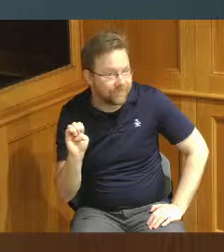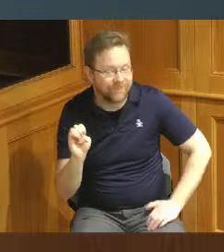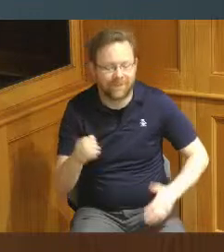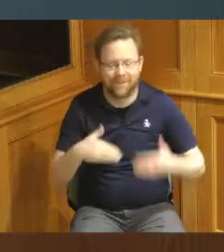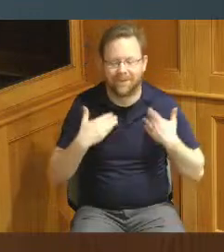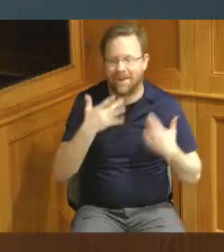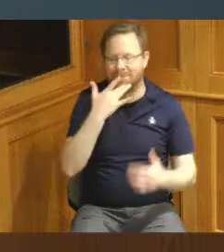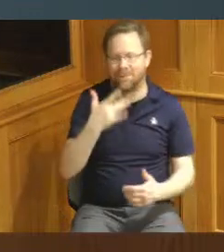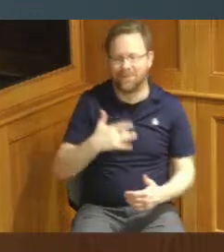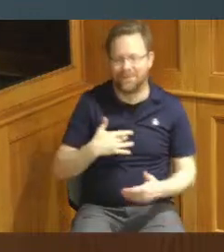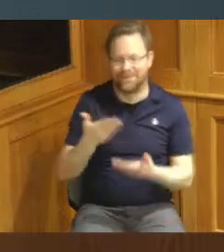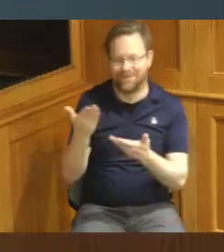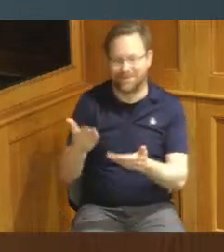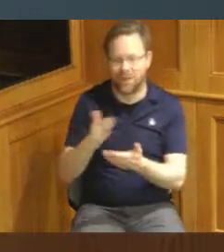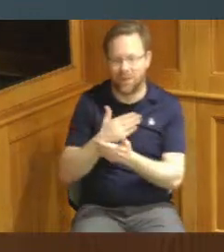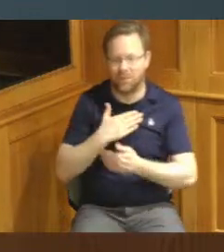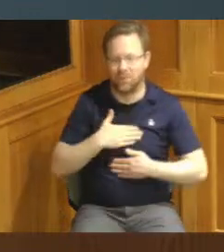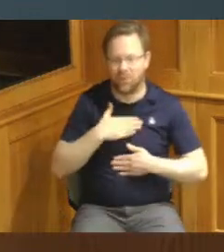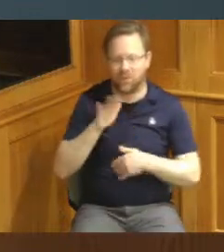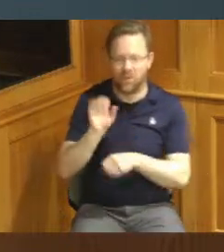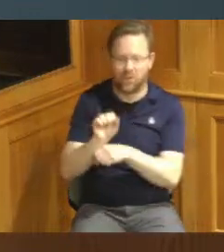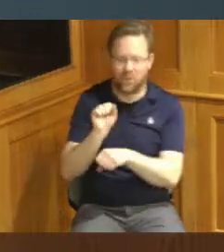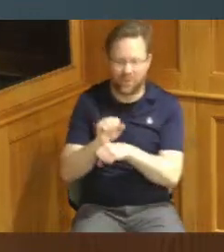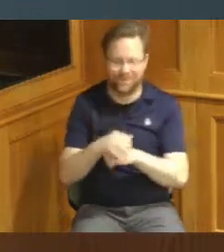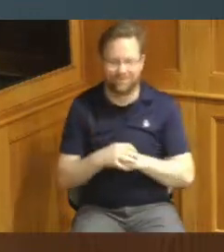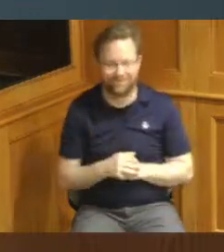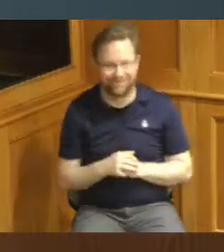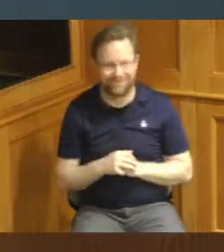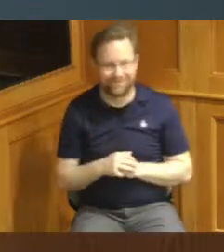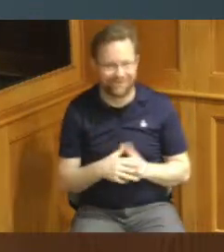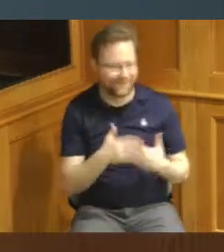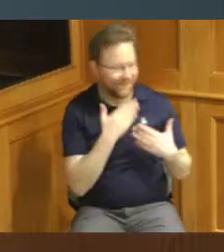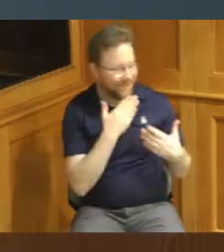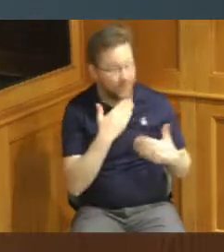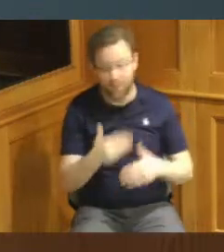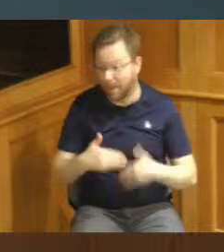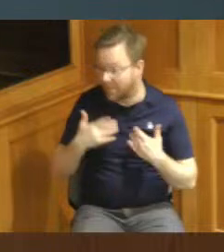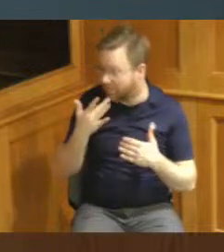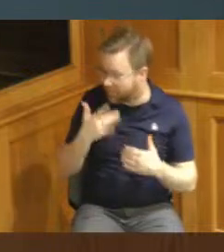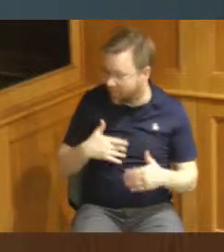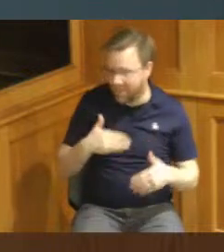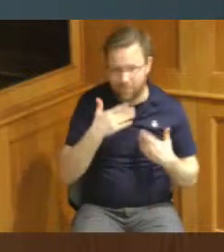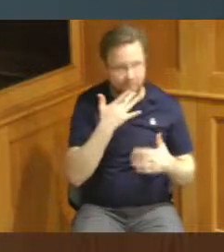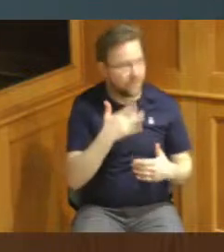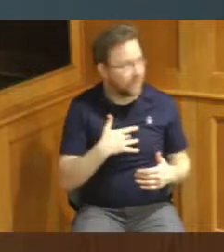President Alicia Reece and I want to welcome our Deputy Clerk back Kristie thank you for being here